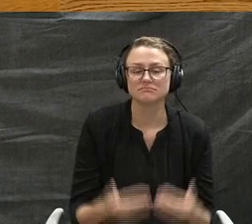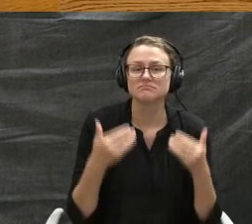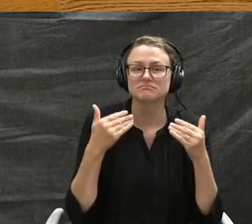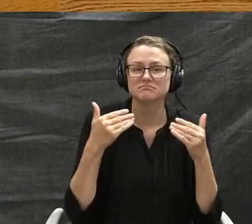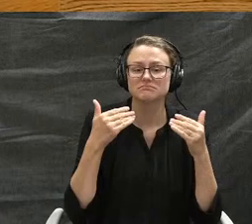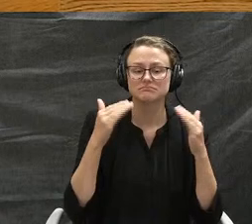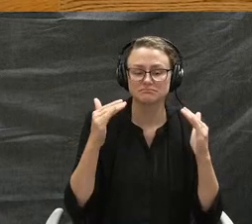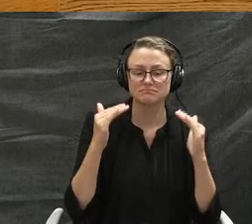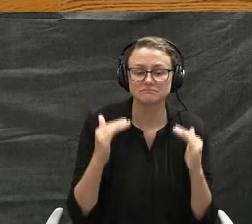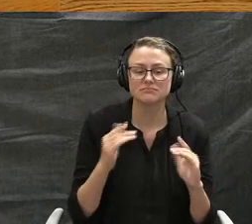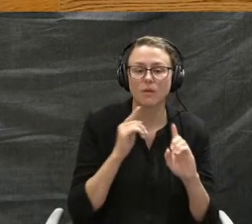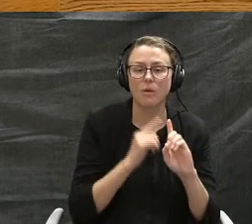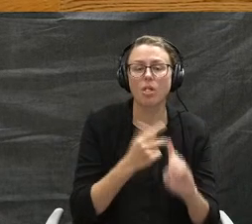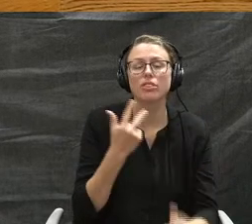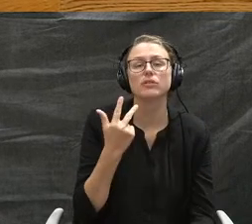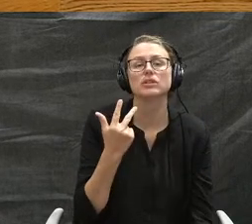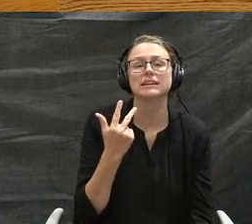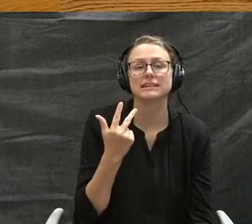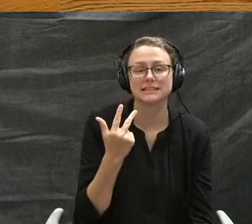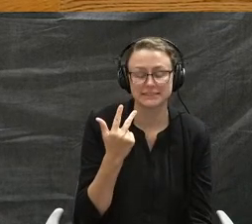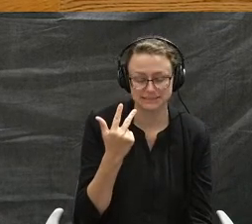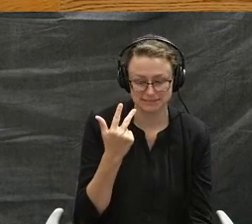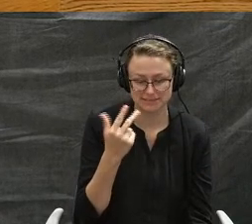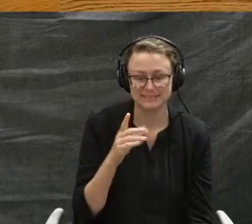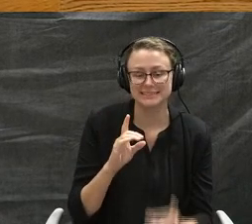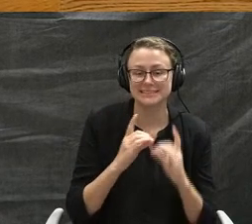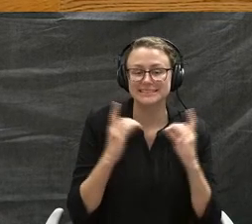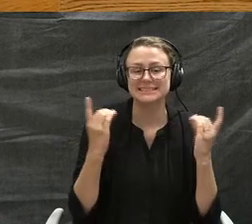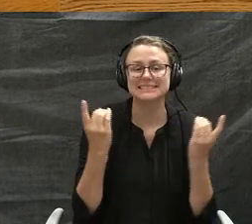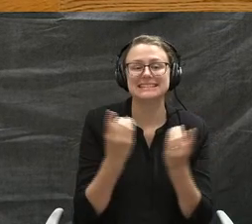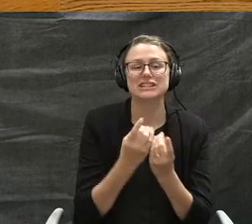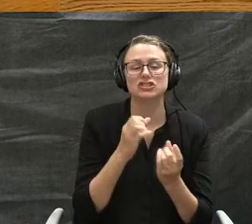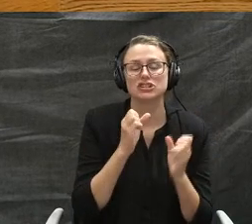Let's move on to goal 3, which is the district strategic plan.